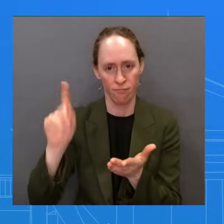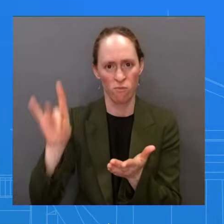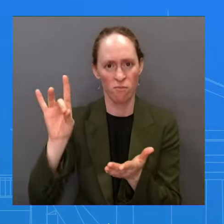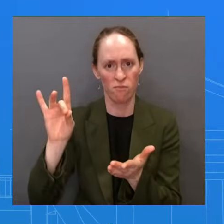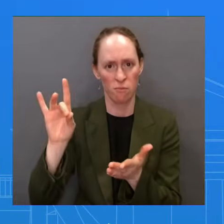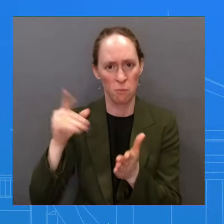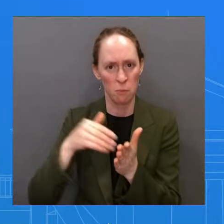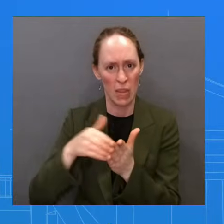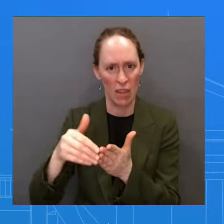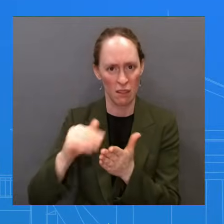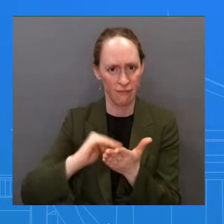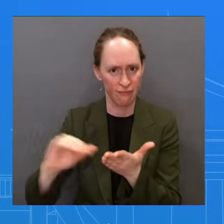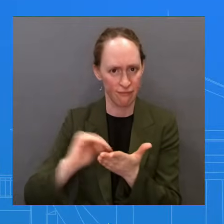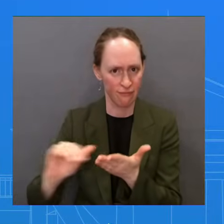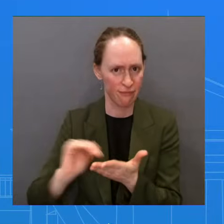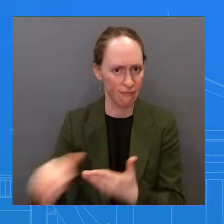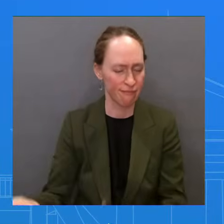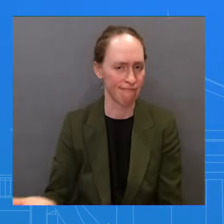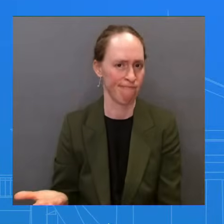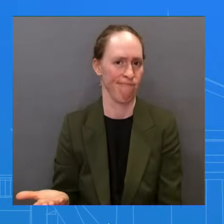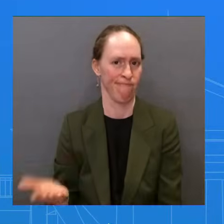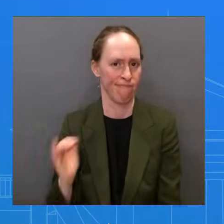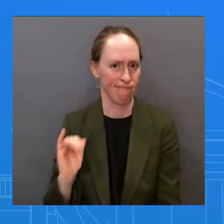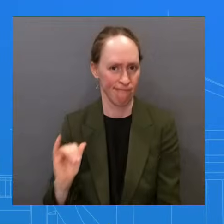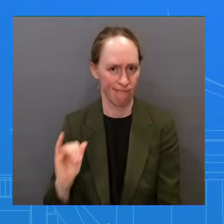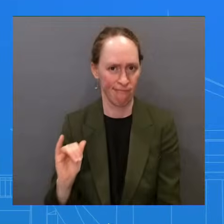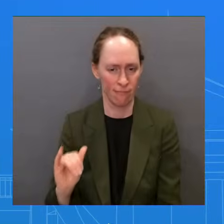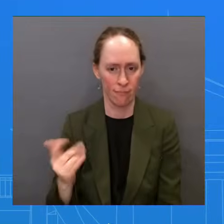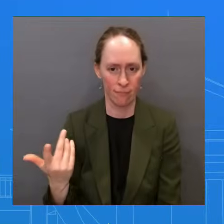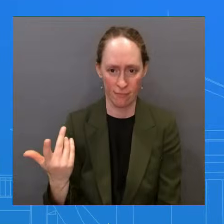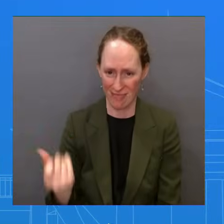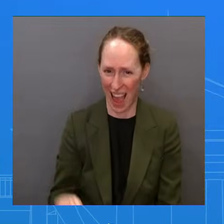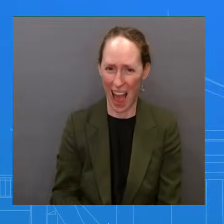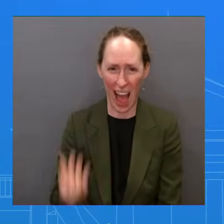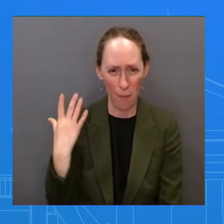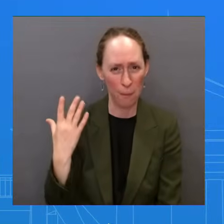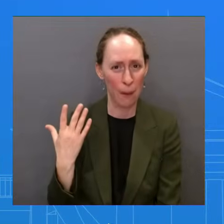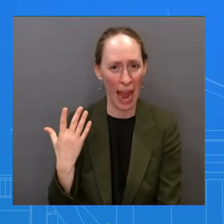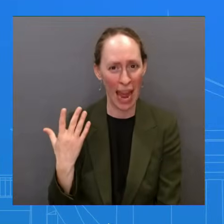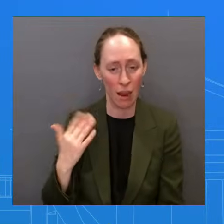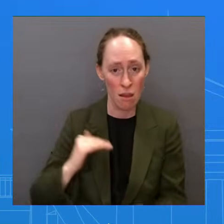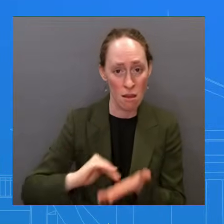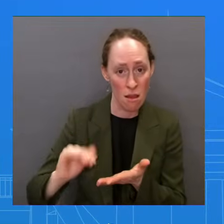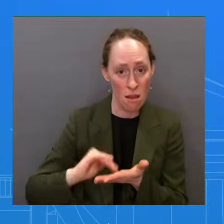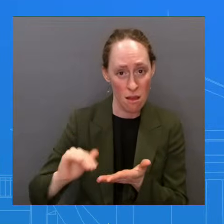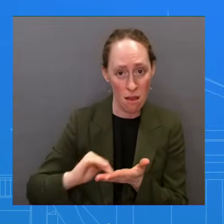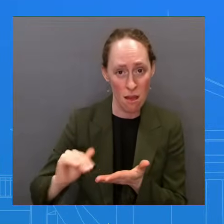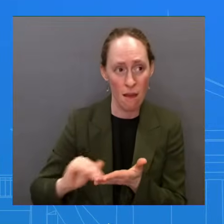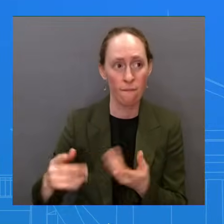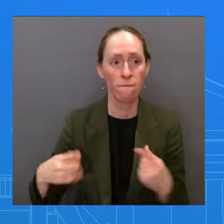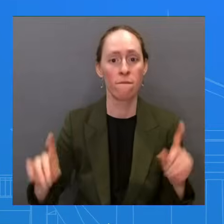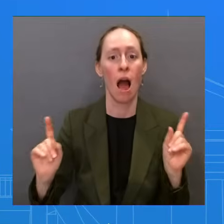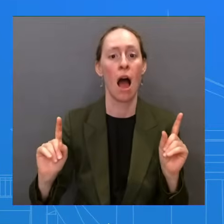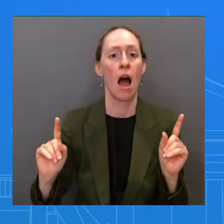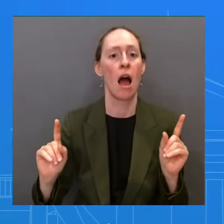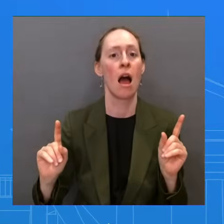with without a growing concern about the number of companies that are shedding jobs? Ms. Jean-Pierre: So let me just look at the JOLTS